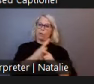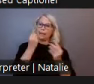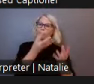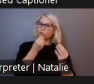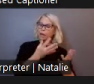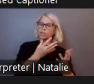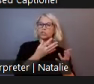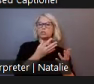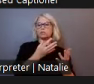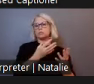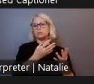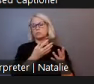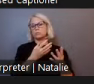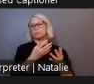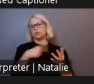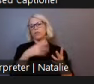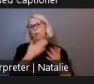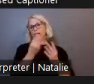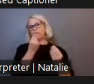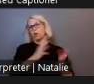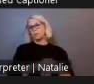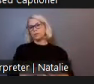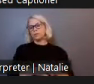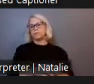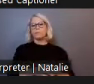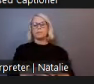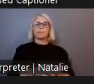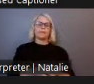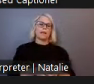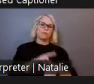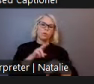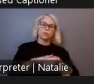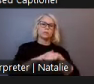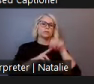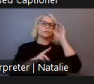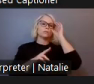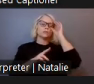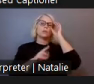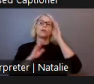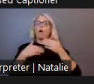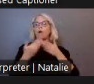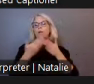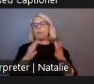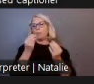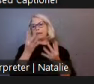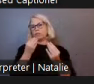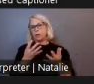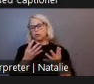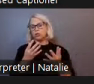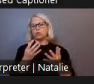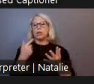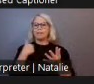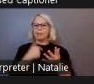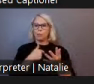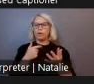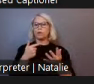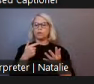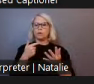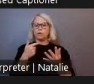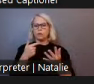That goes without saying that all of the public information that we are providing is also